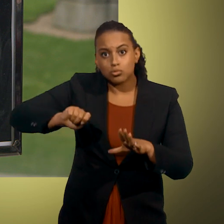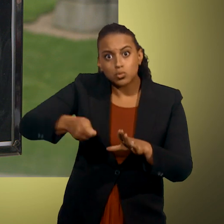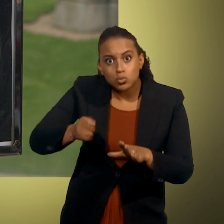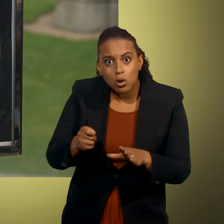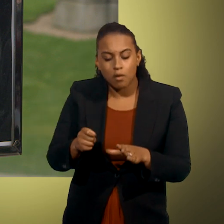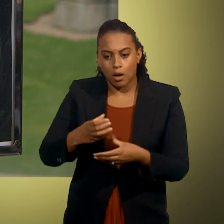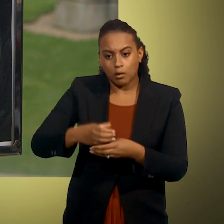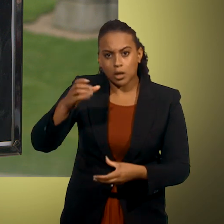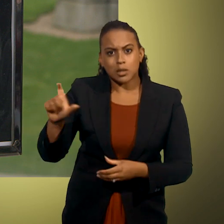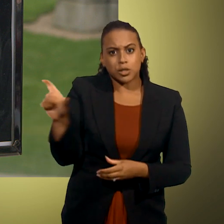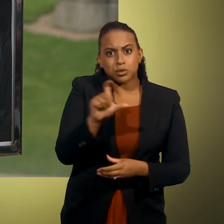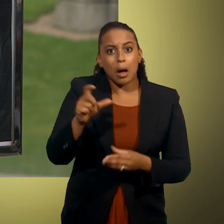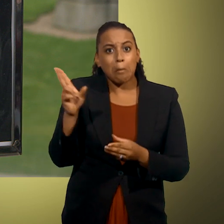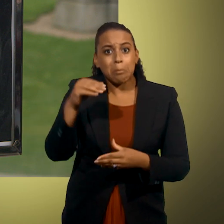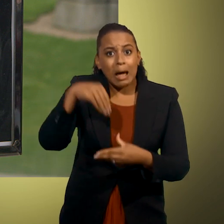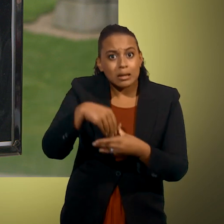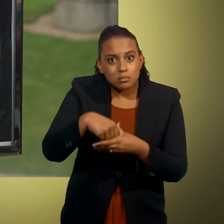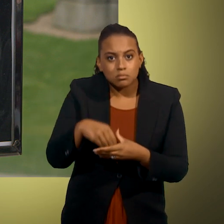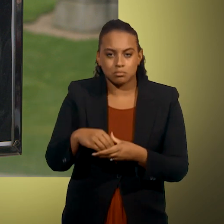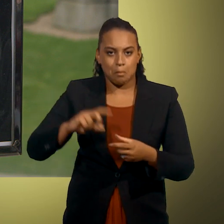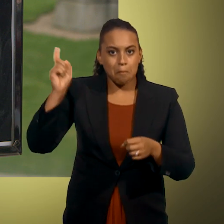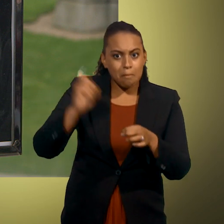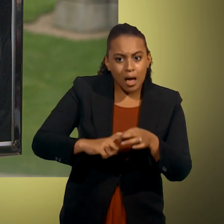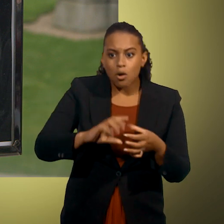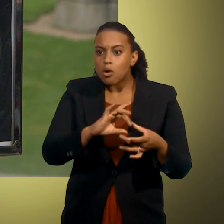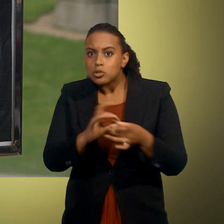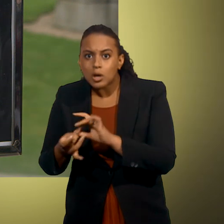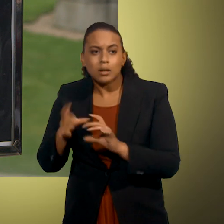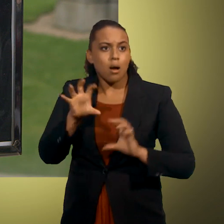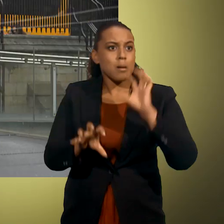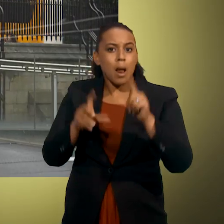spray; padlocks, chains and climbing gear and items that make a noise.